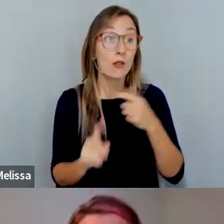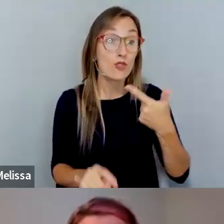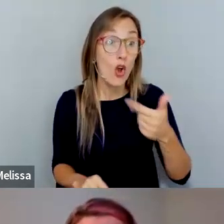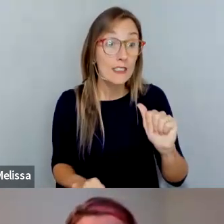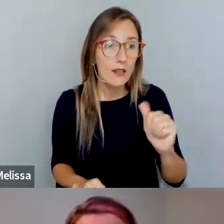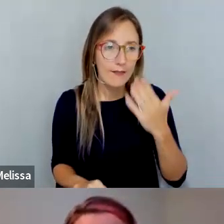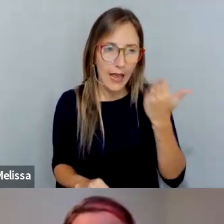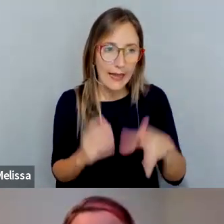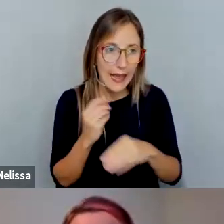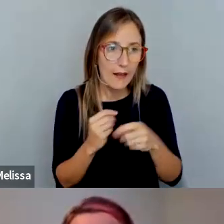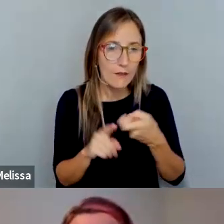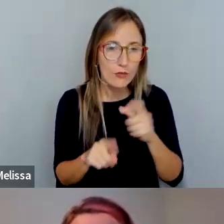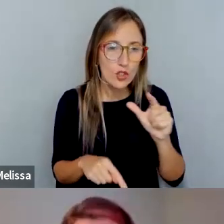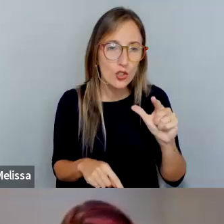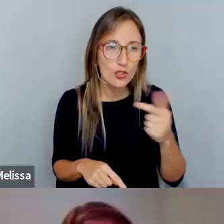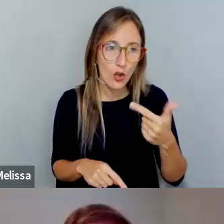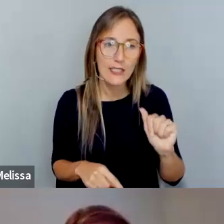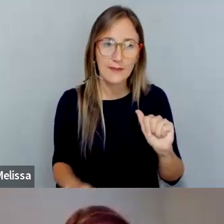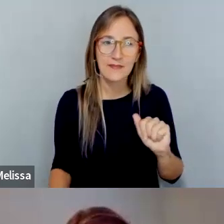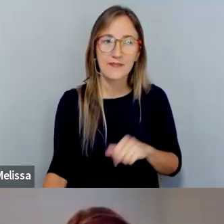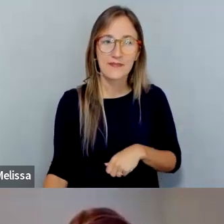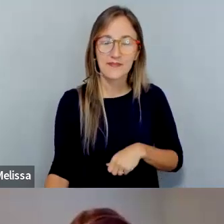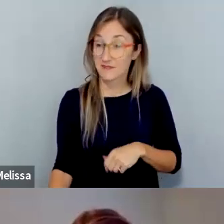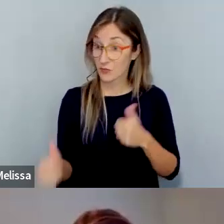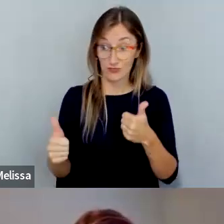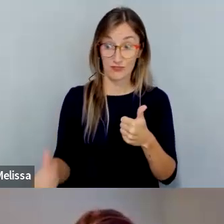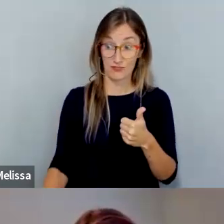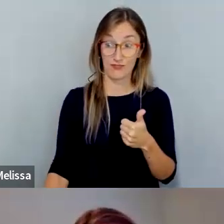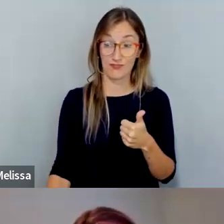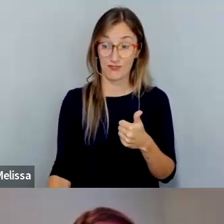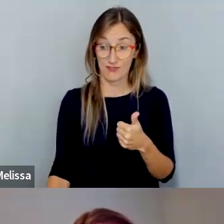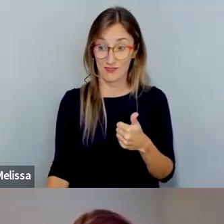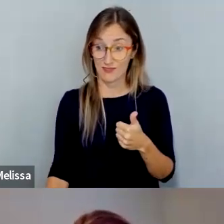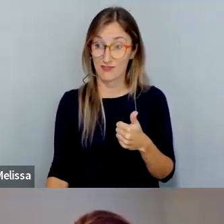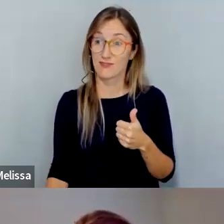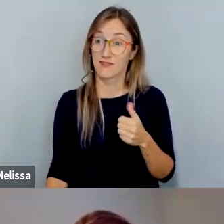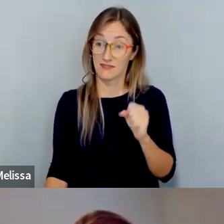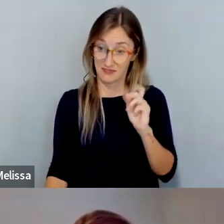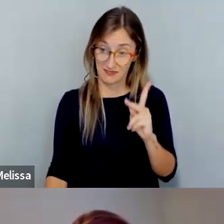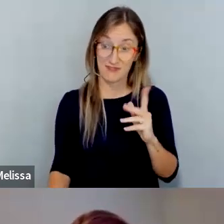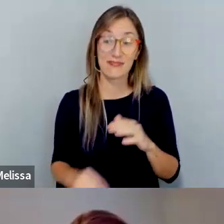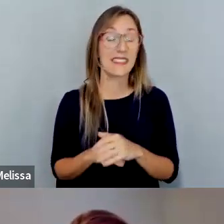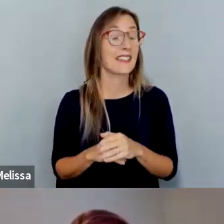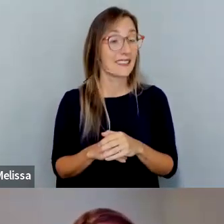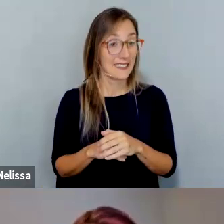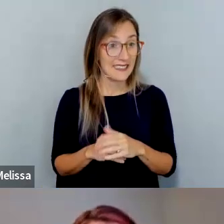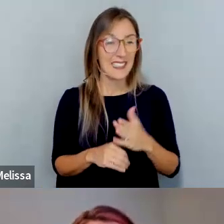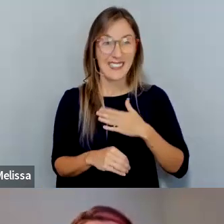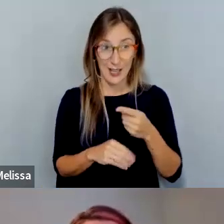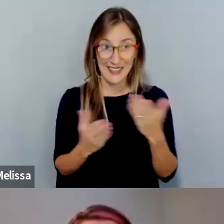fall season because of my birthday and I'm warm natured. So, all of winter. Thank you so much, everybody, for sharing.